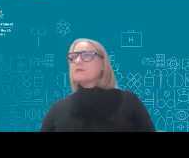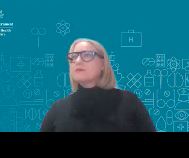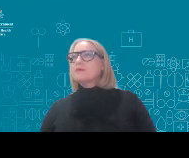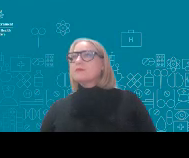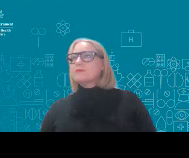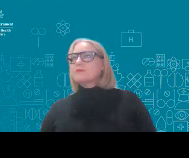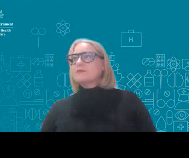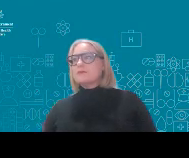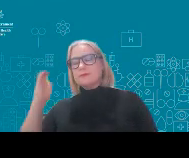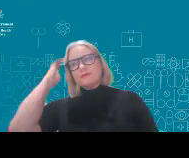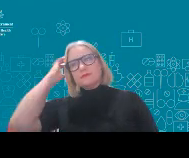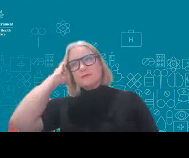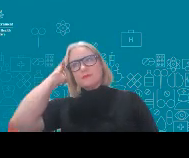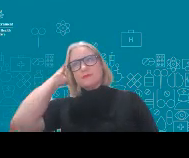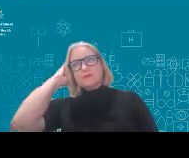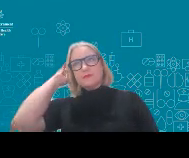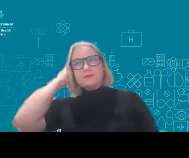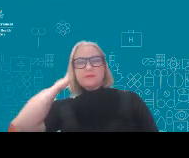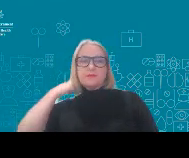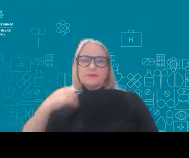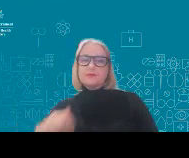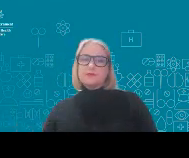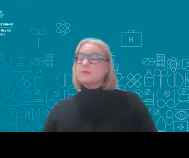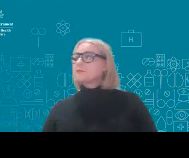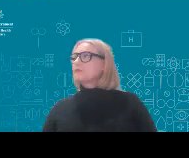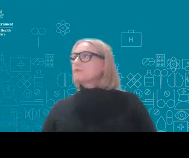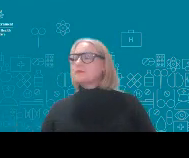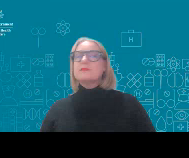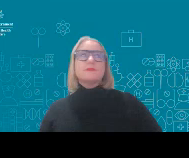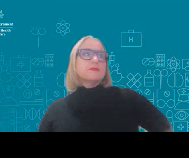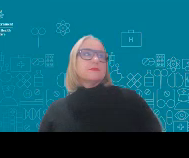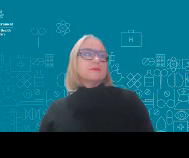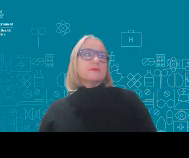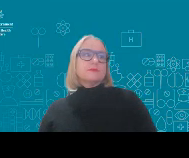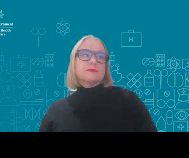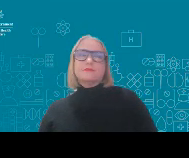So they will be available through the pack once it is promulgated as well.